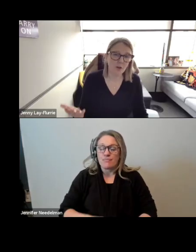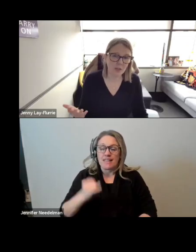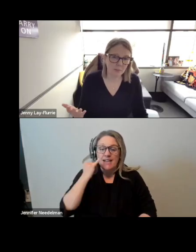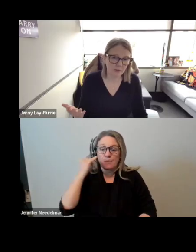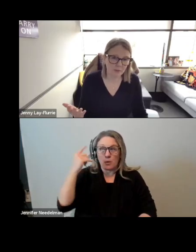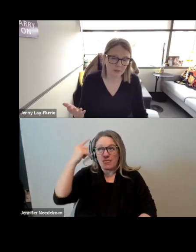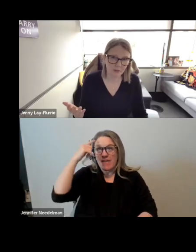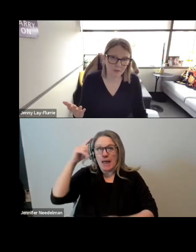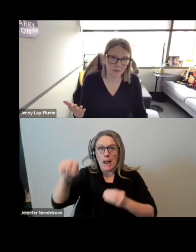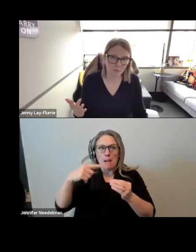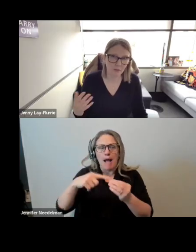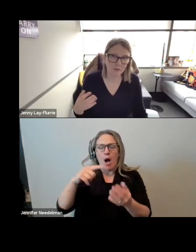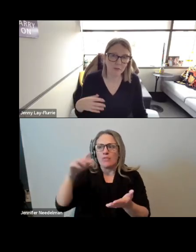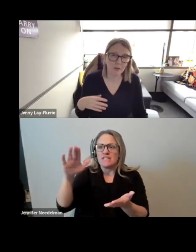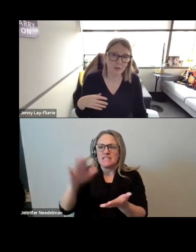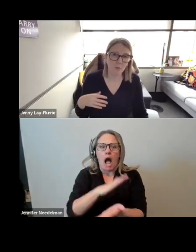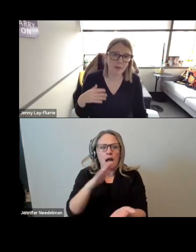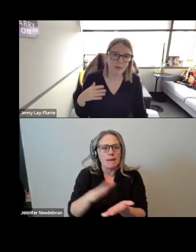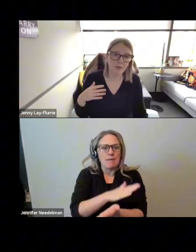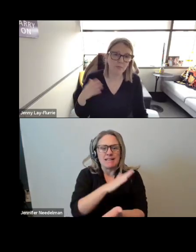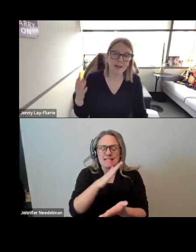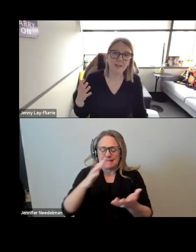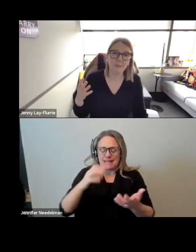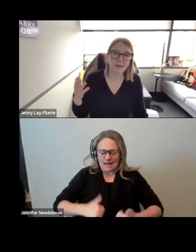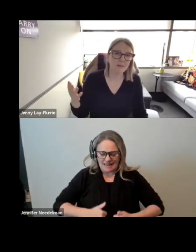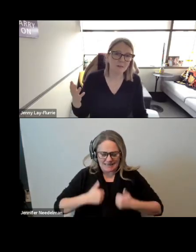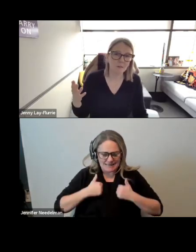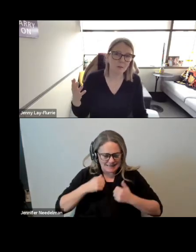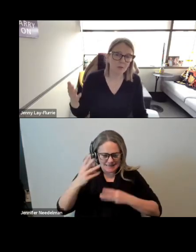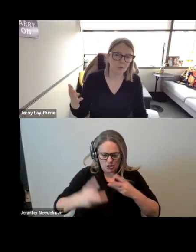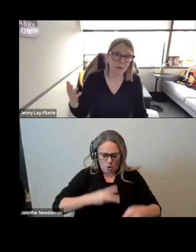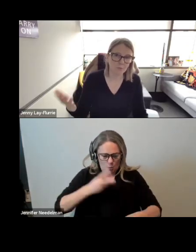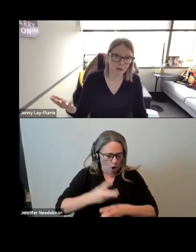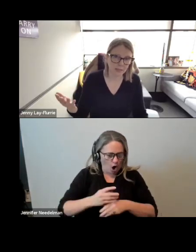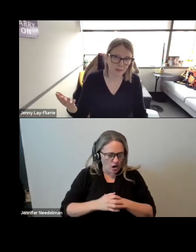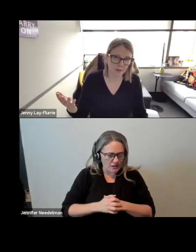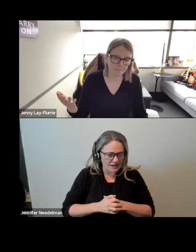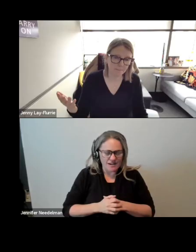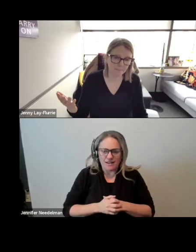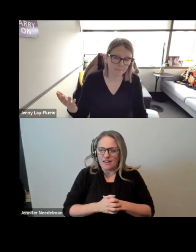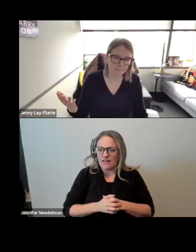of documents that exist in the world, we could render them accessible just by writing them.